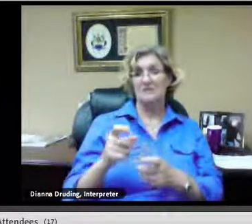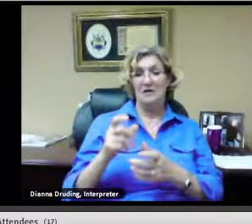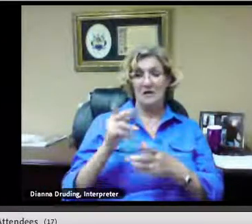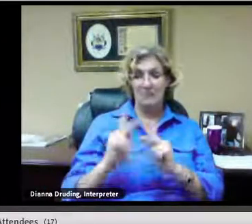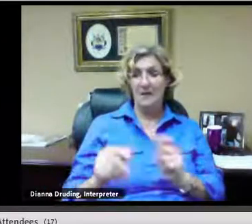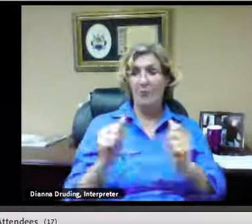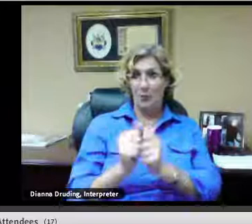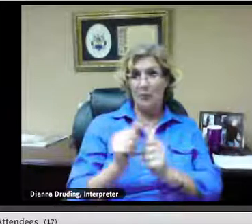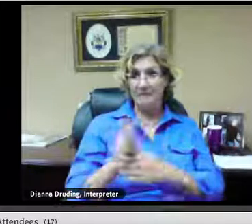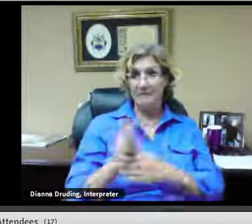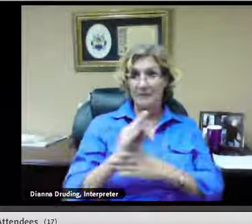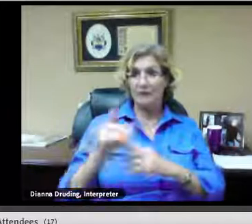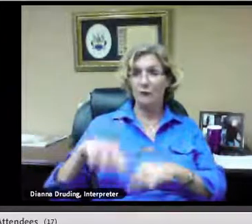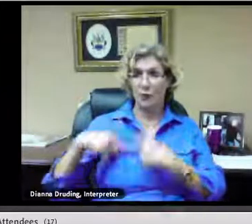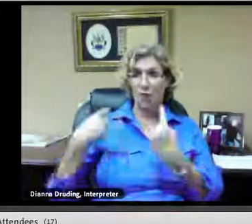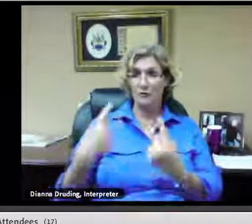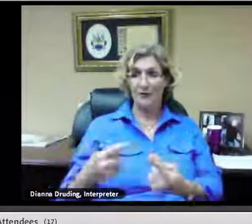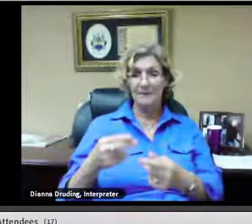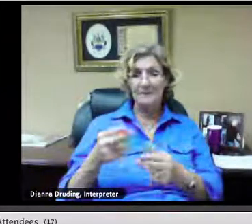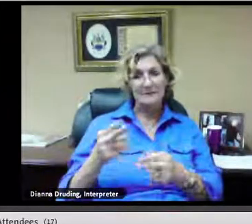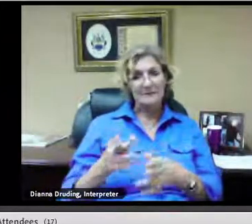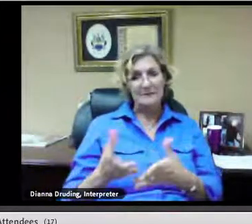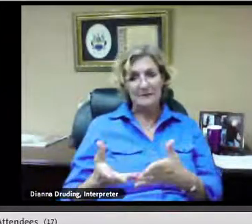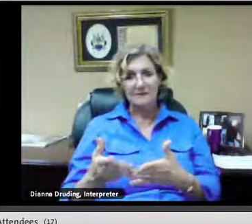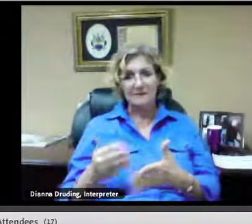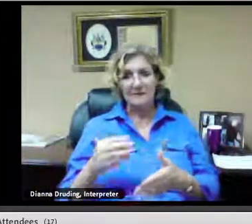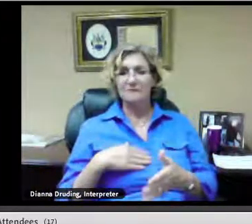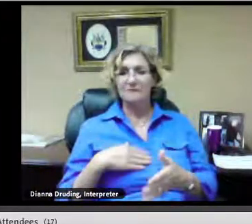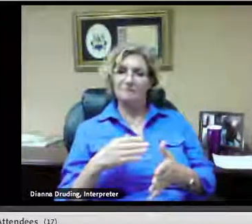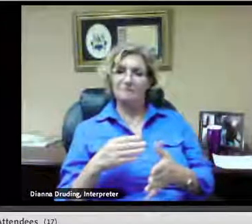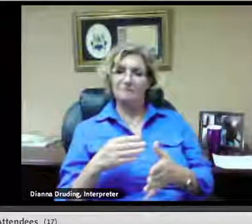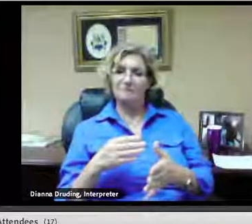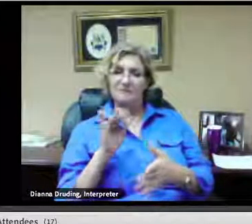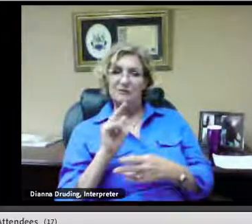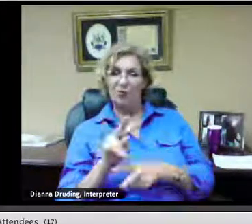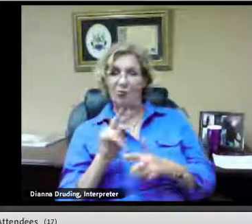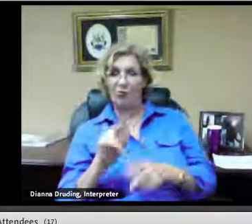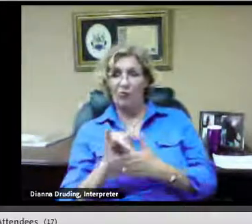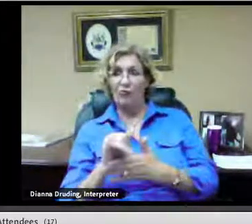Secondly, the Disability is Natural, this is a wonderful website